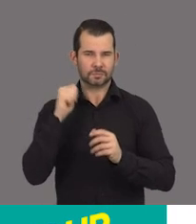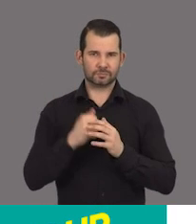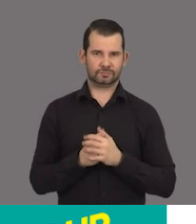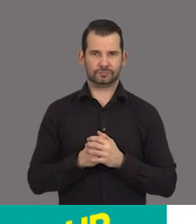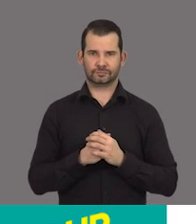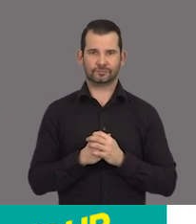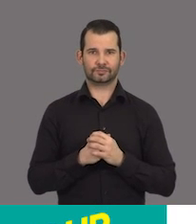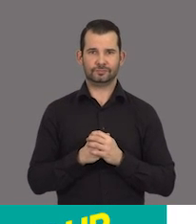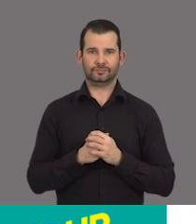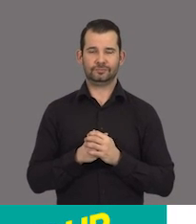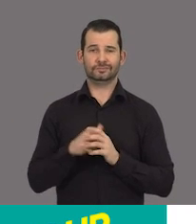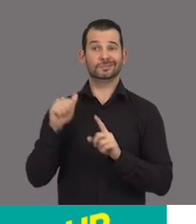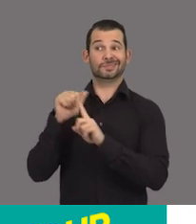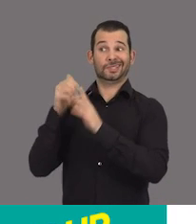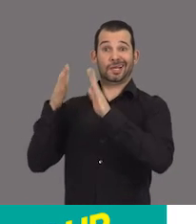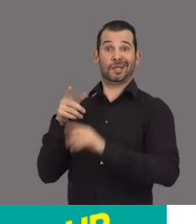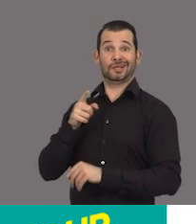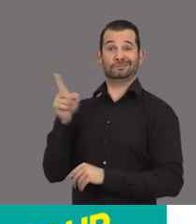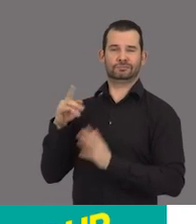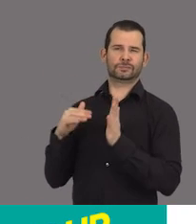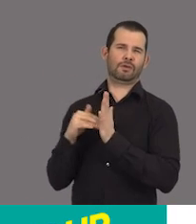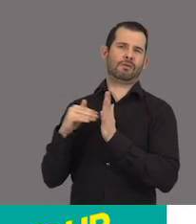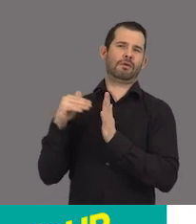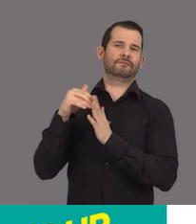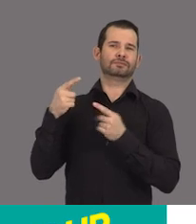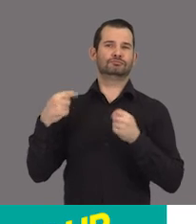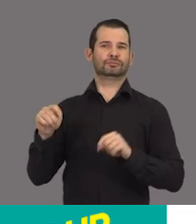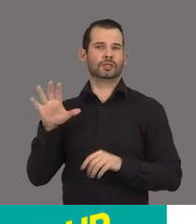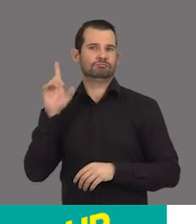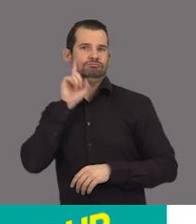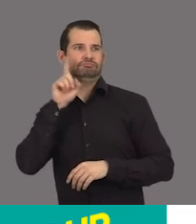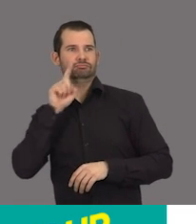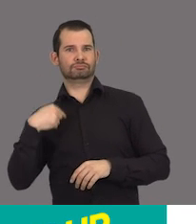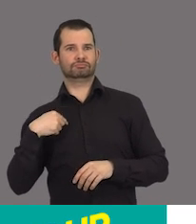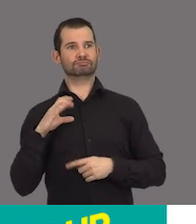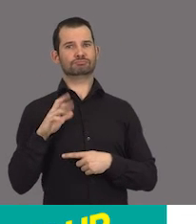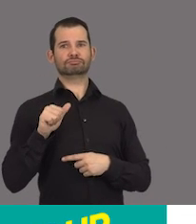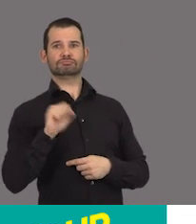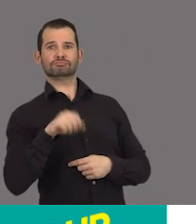Scammers often attempt to imitate the CRA to try to steal your personal information.